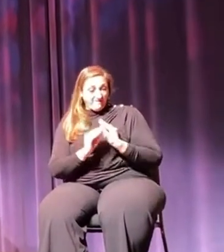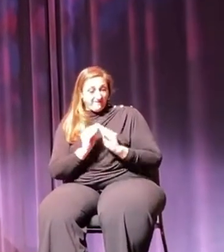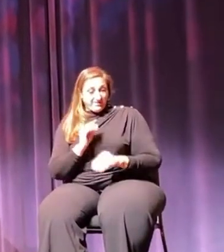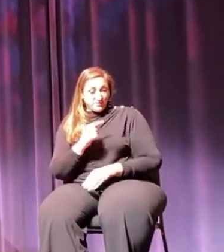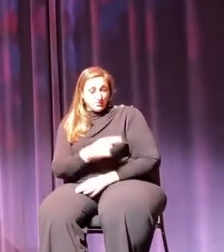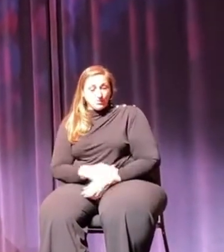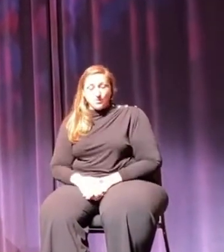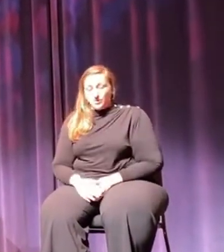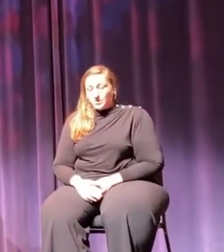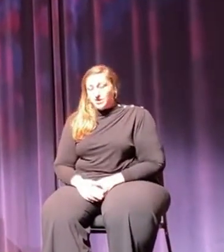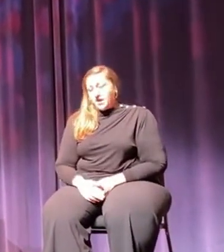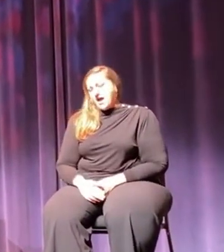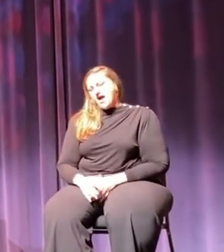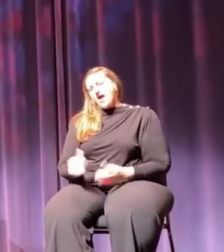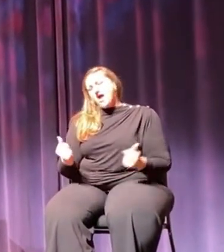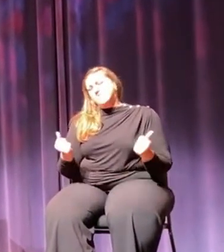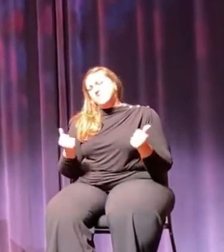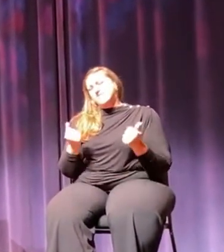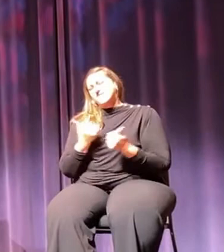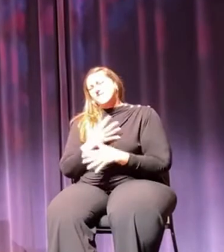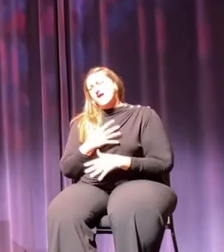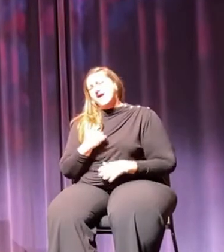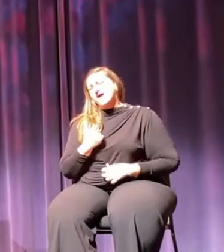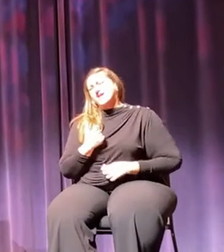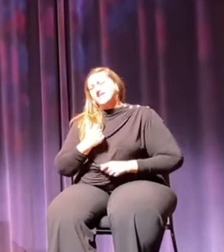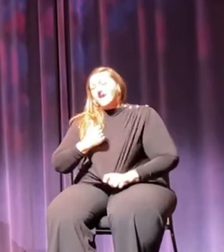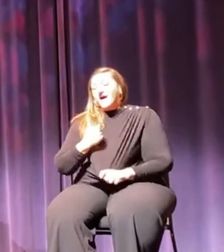I am afraid of bearing the full brunt